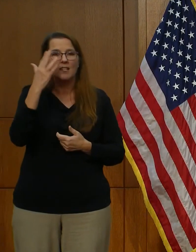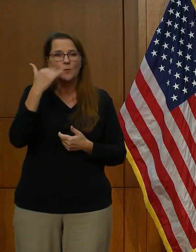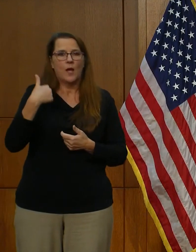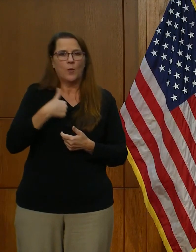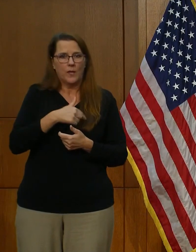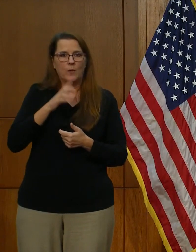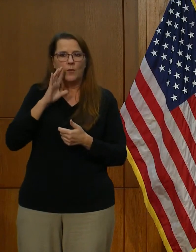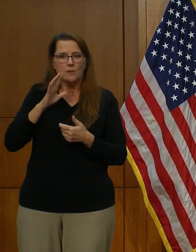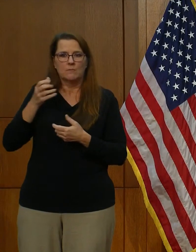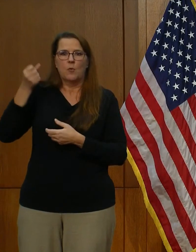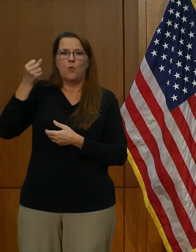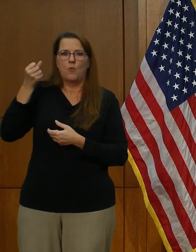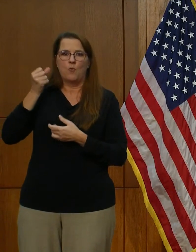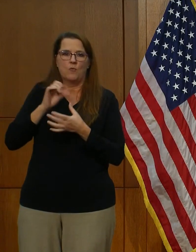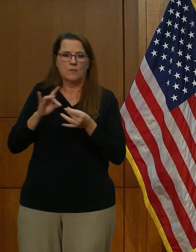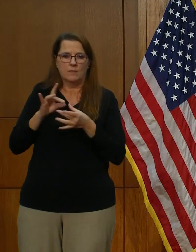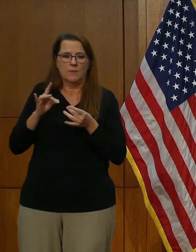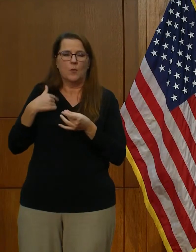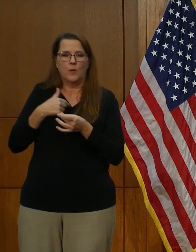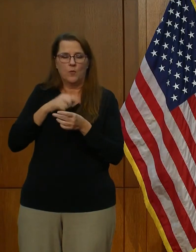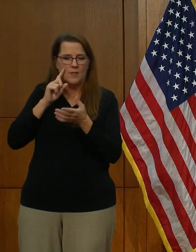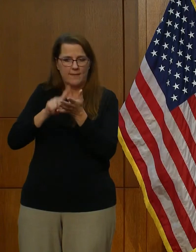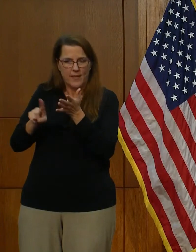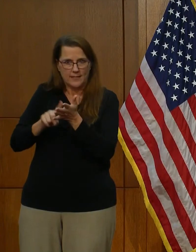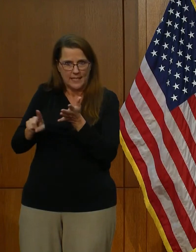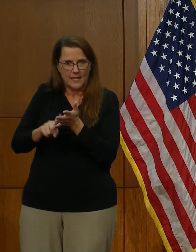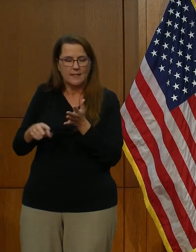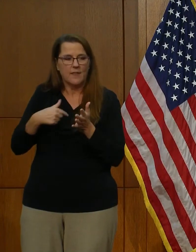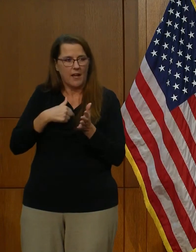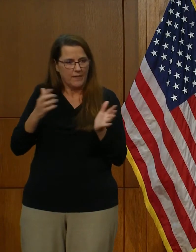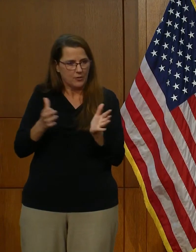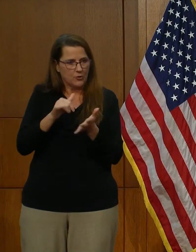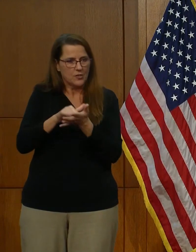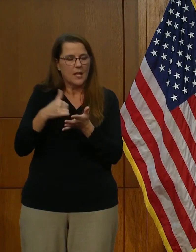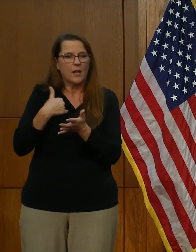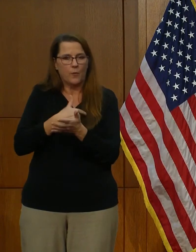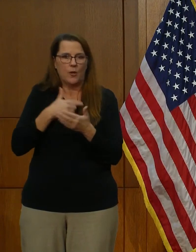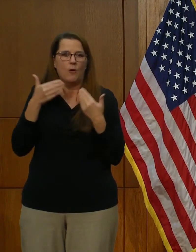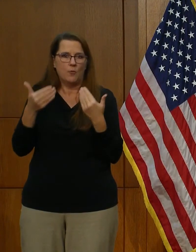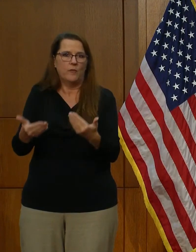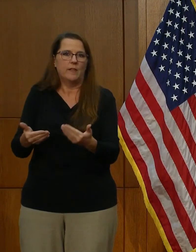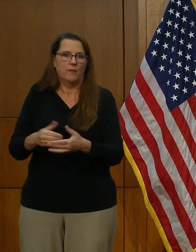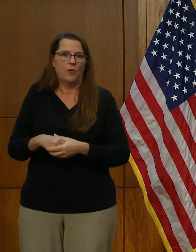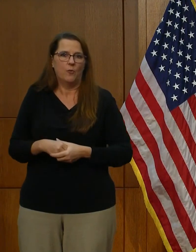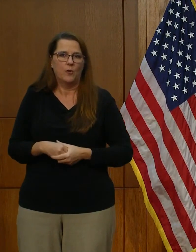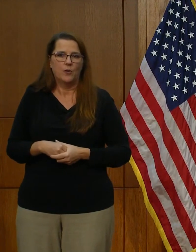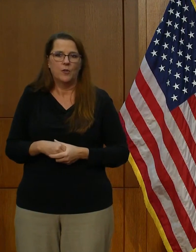AGAIN. I APPRECIATE THE QUESTION, BUT THAT'S WHY WE NEED THE INVESTIGATION. I'VE I'VE ENCOURAGED THAT AND WE'RE